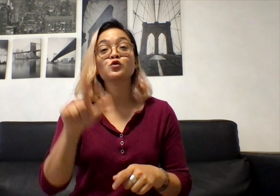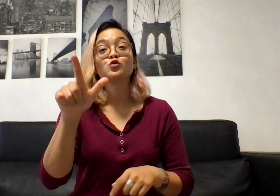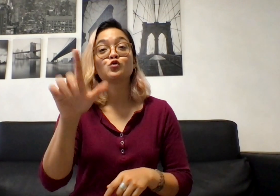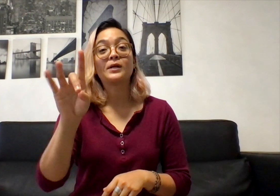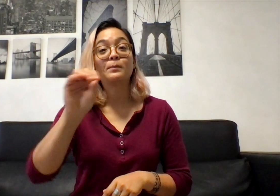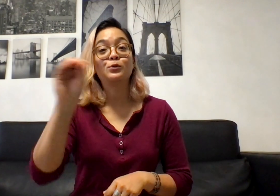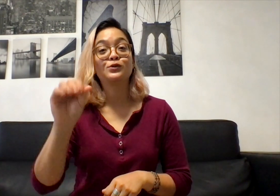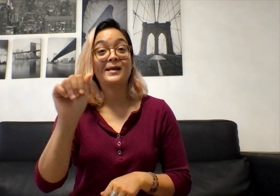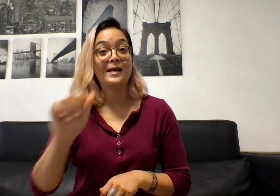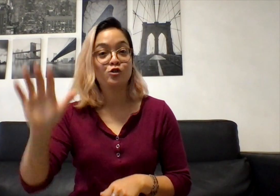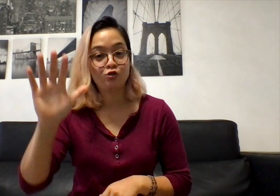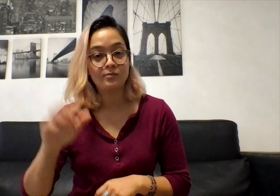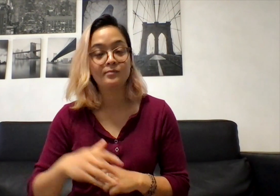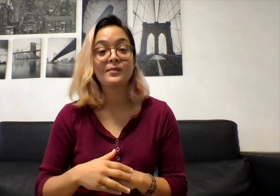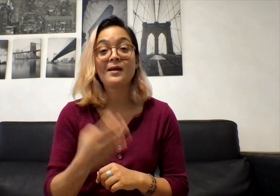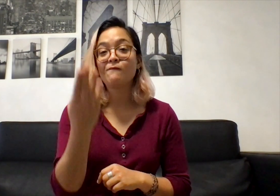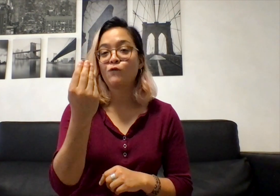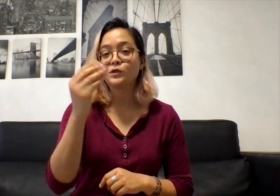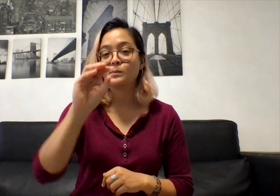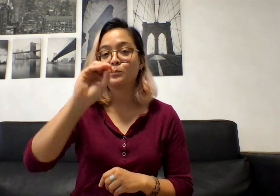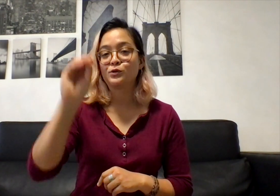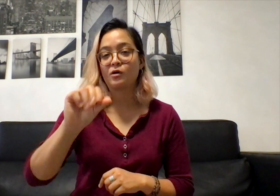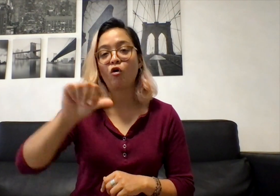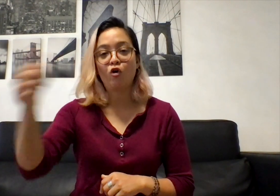28% Asian/Asian-American 14% Other